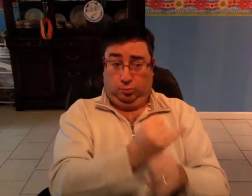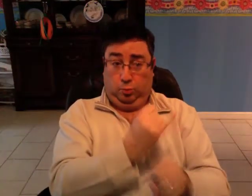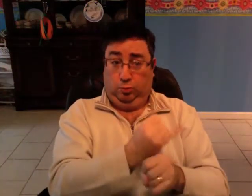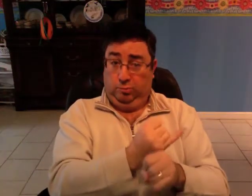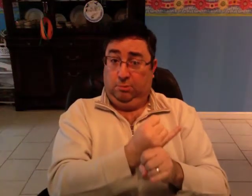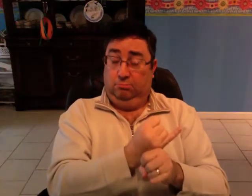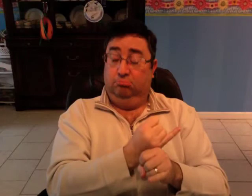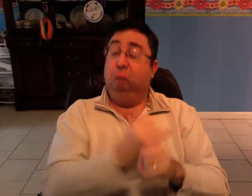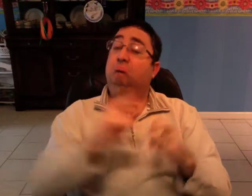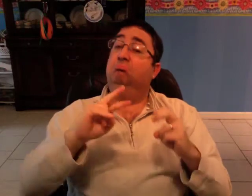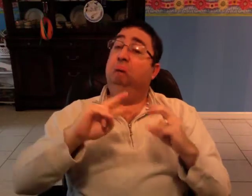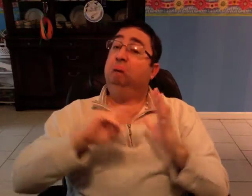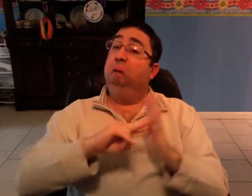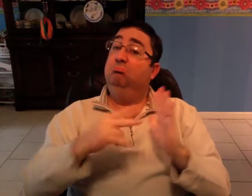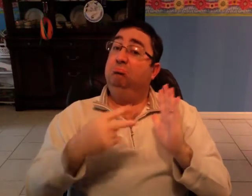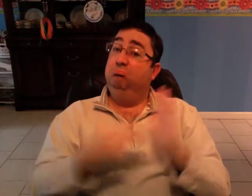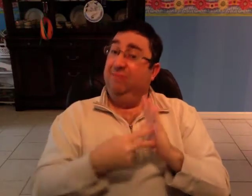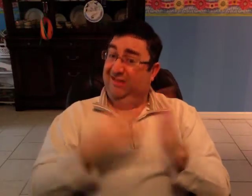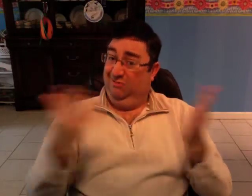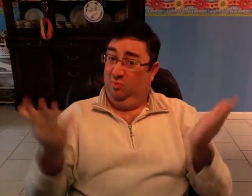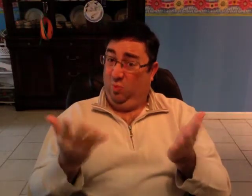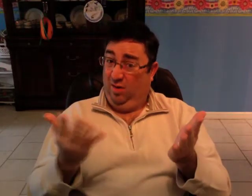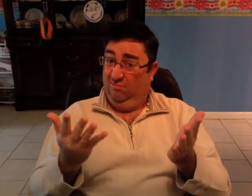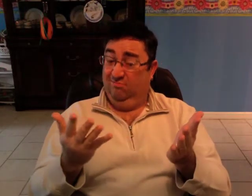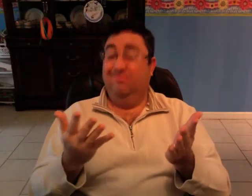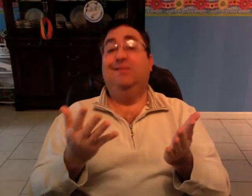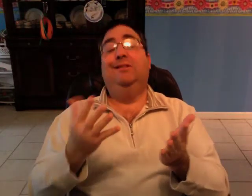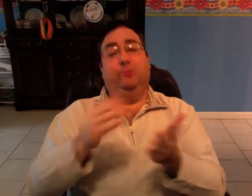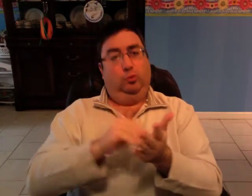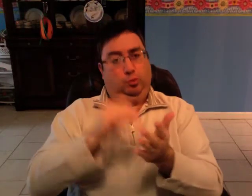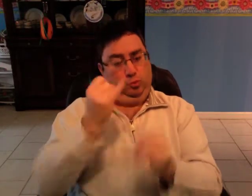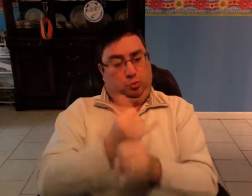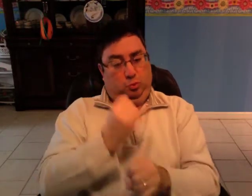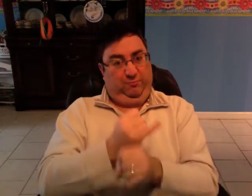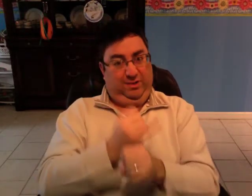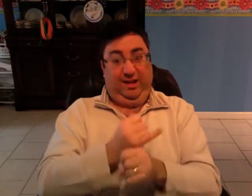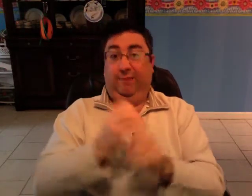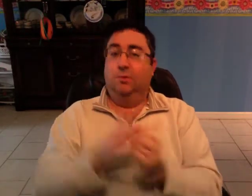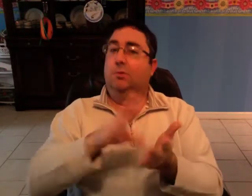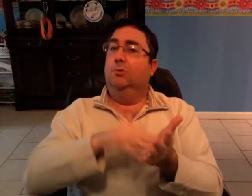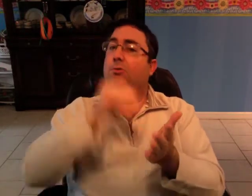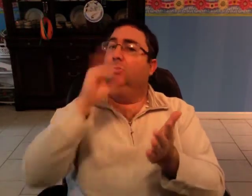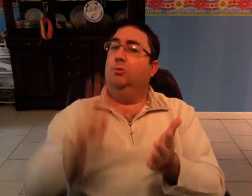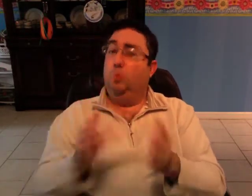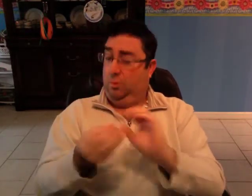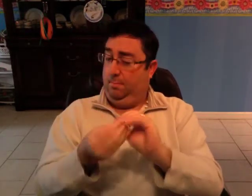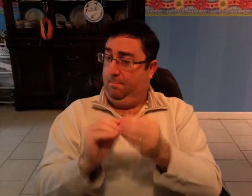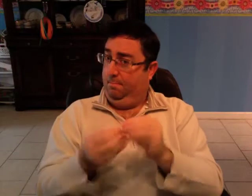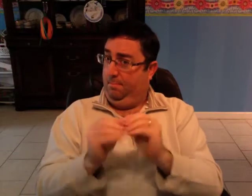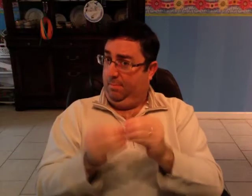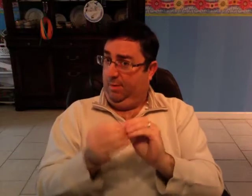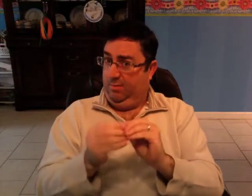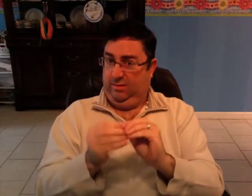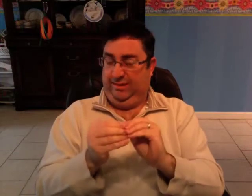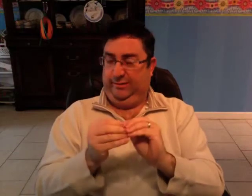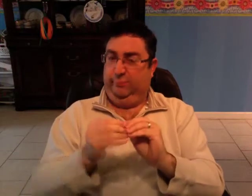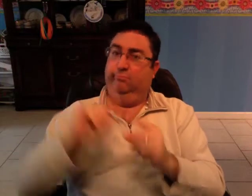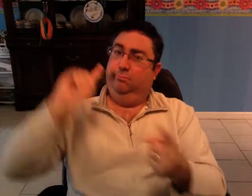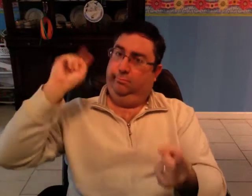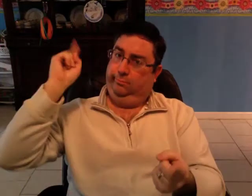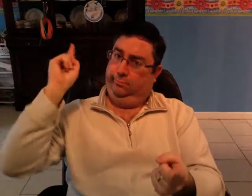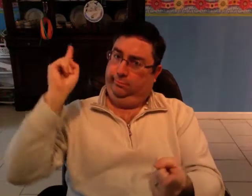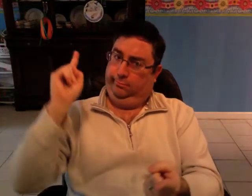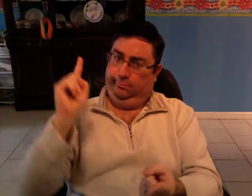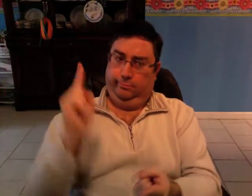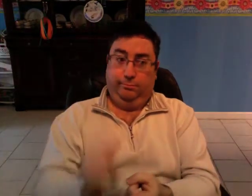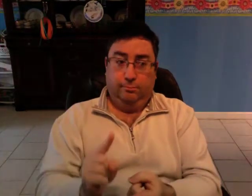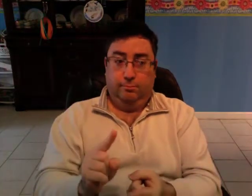This means that the school for the Deaf student population has been drastically reduced.